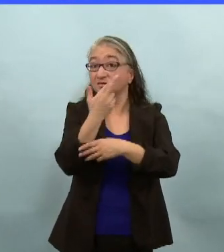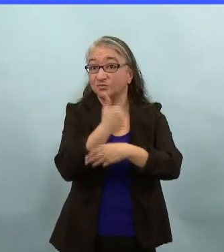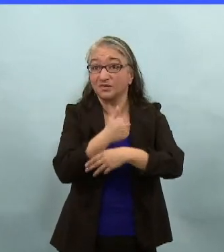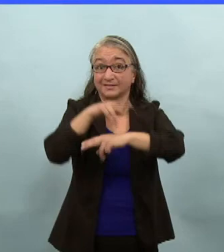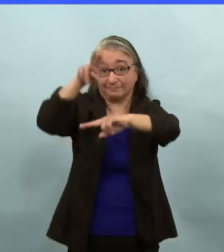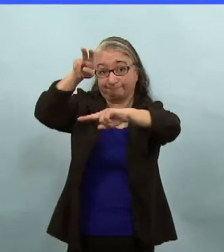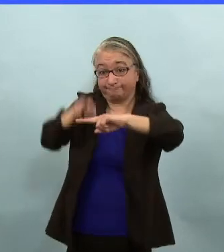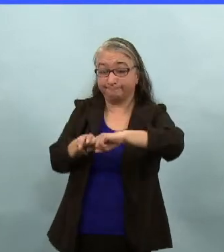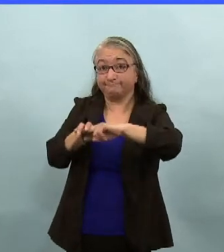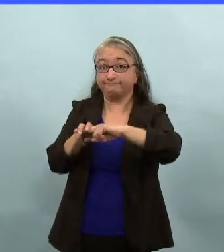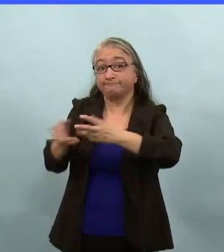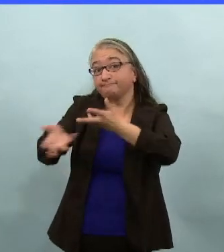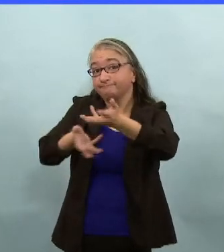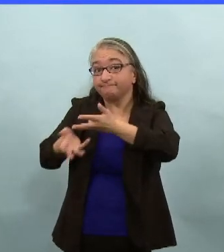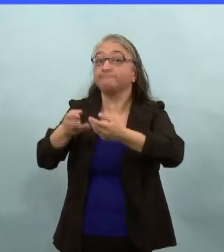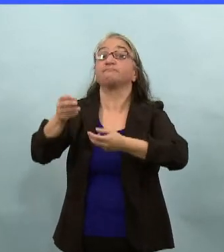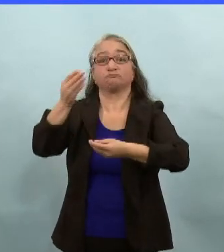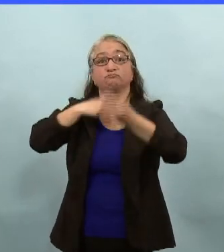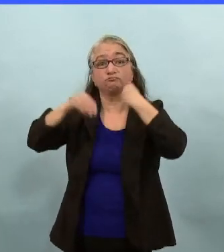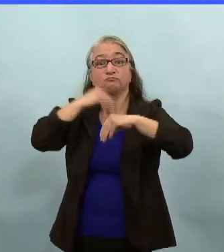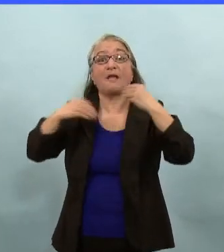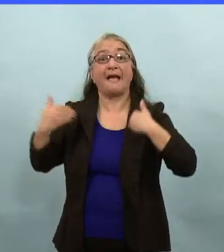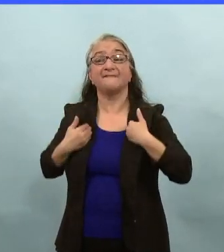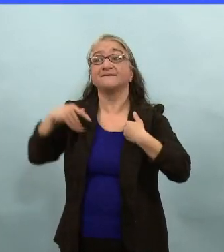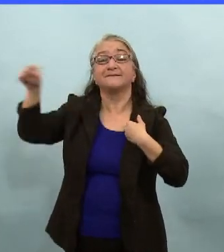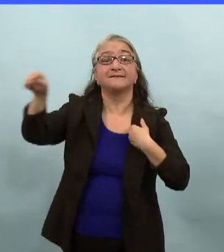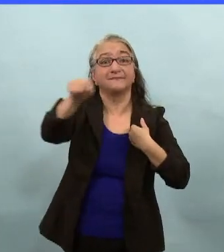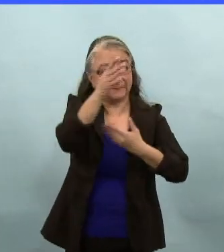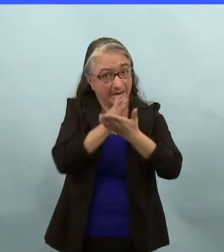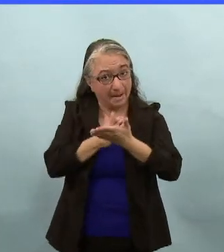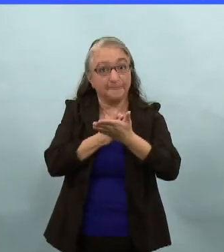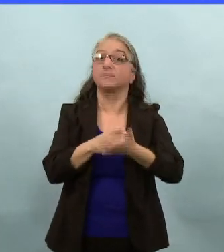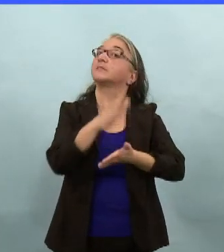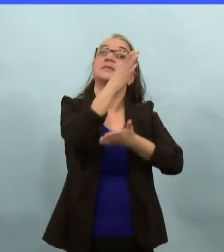that are doing takeout and some that are doing a combination and and what we need